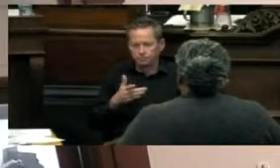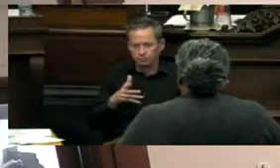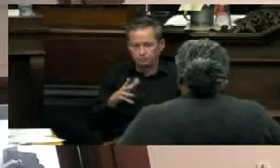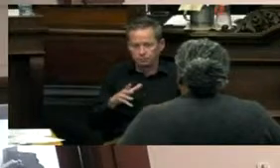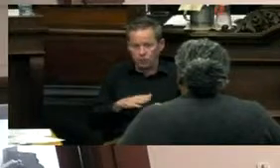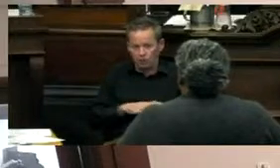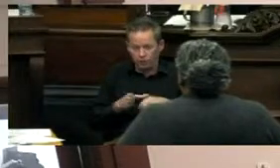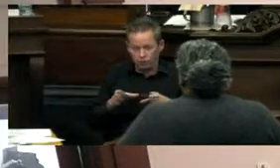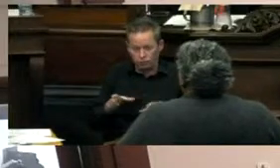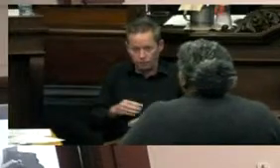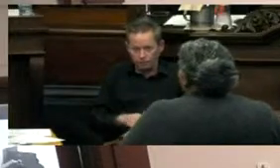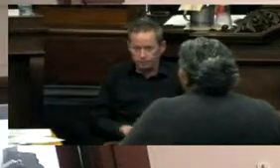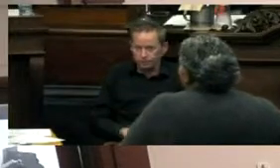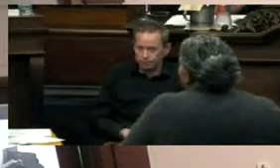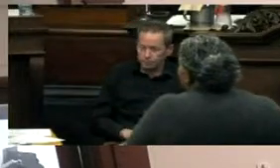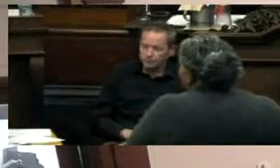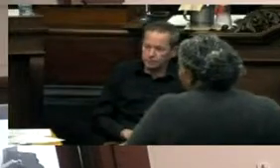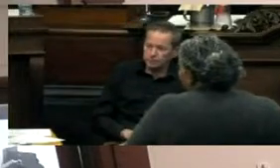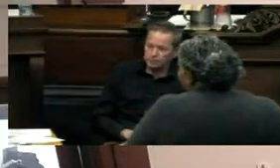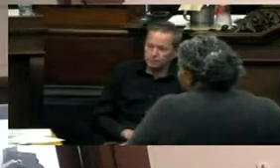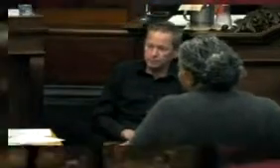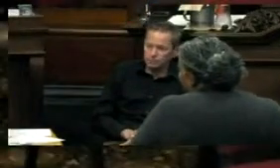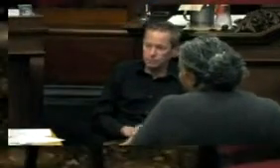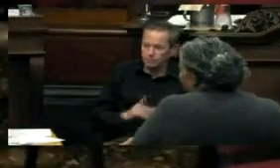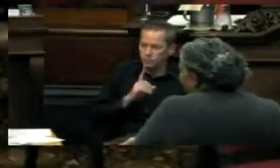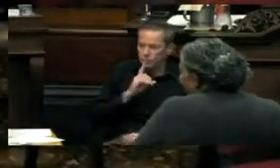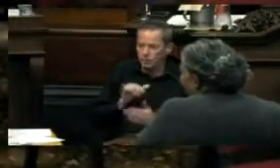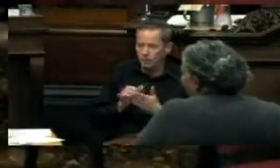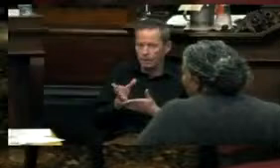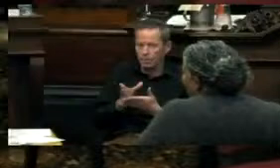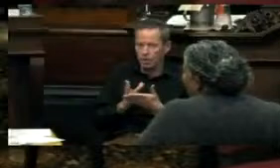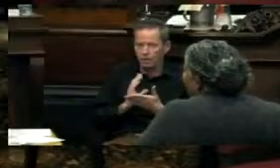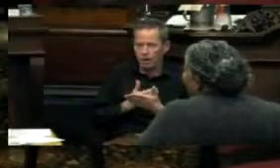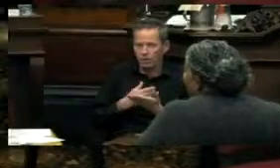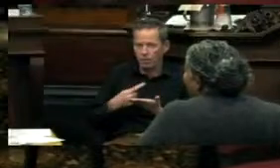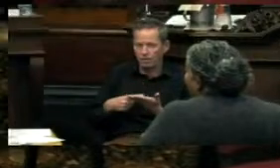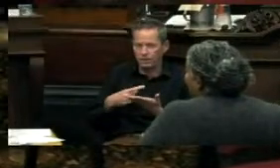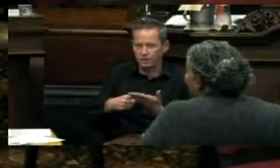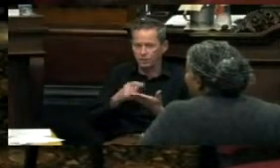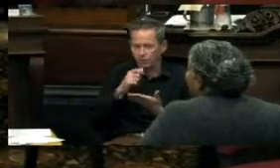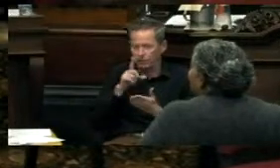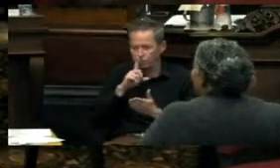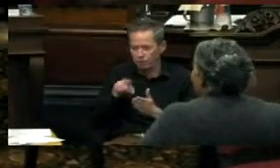or otherwise, leaders who have